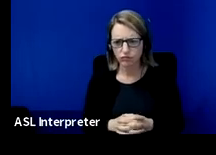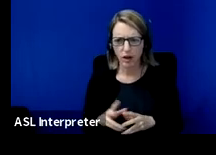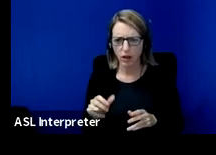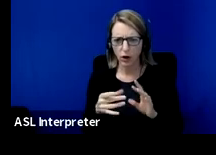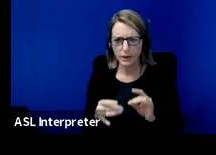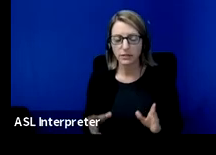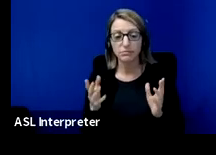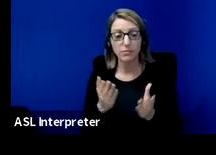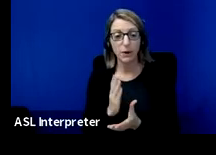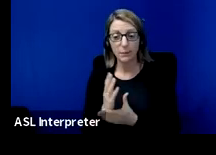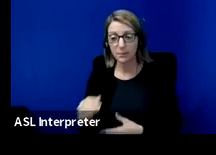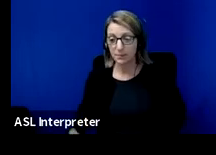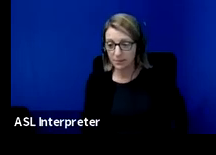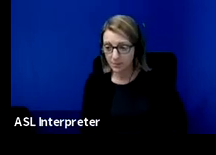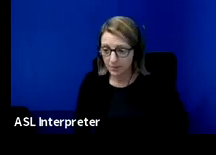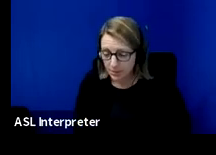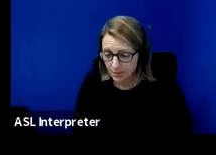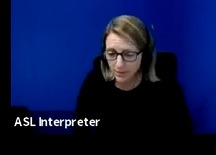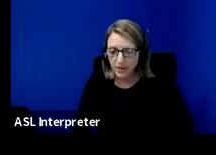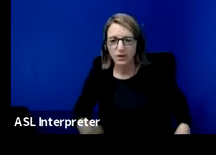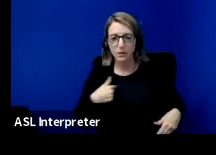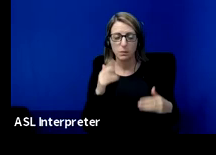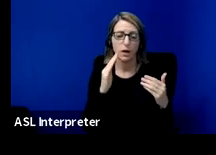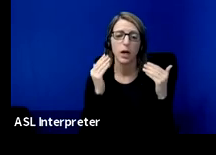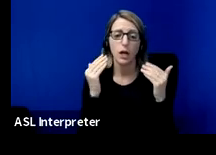ESD 112-- Kristina Wambold: Alright, we will go ahead and get started.